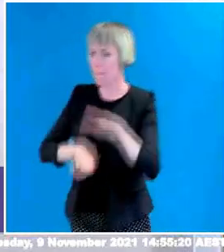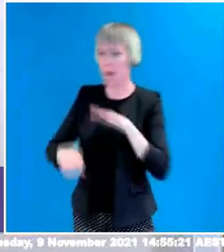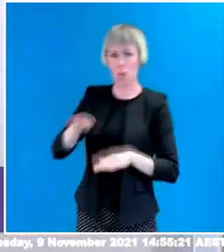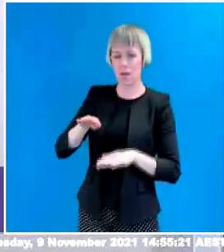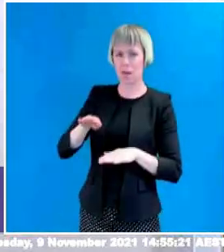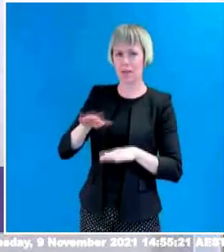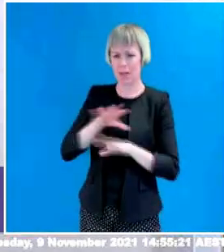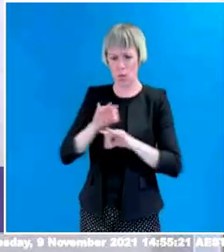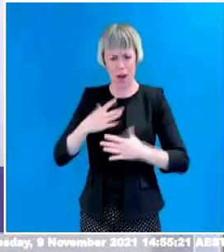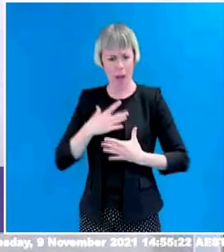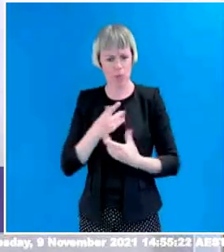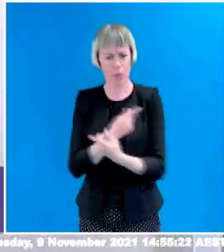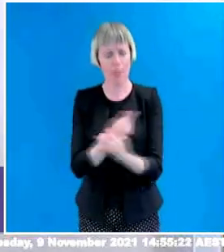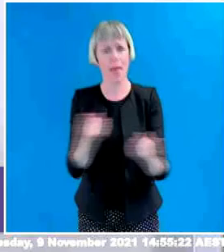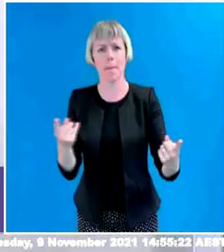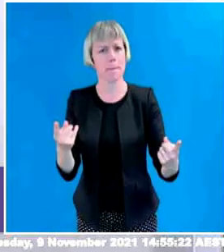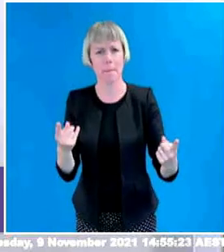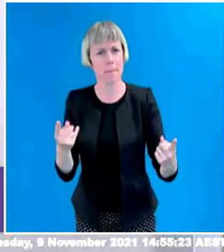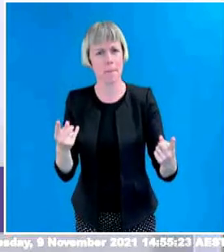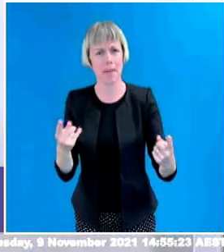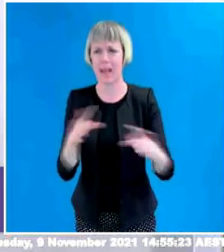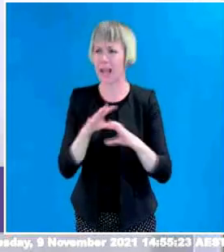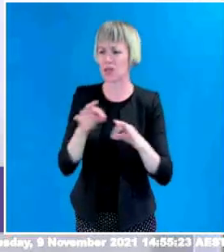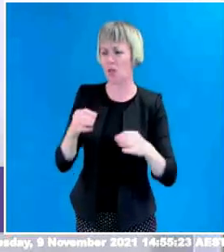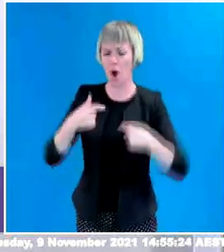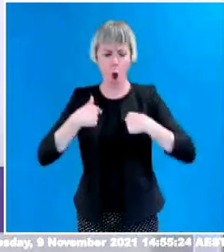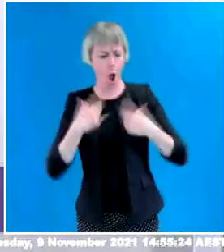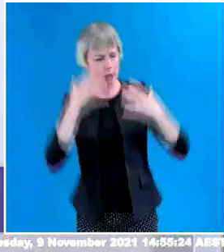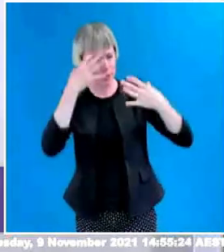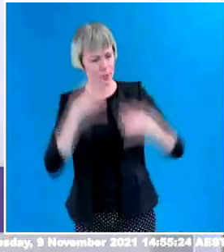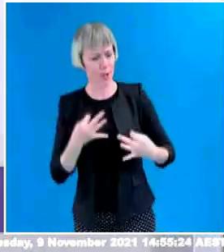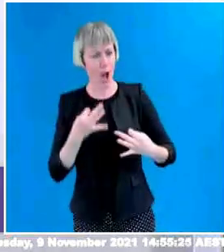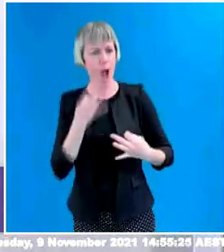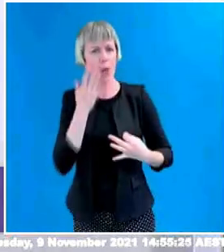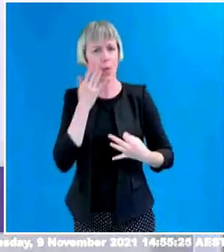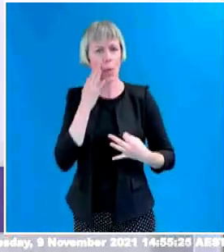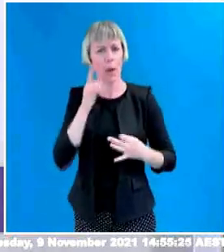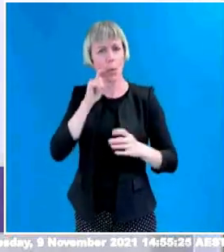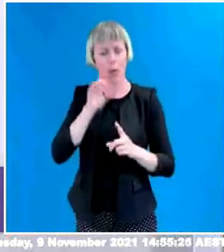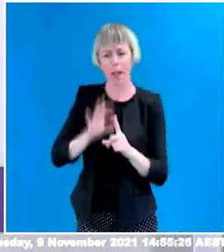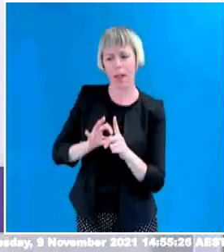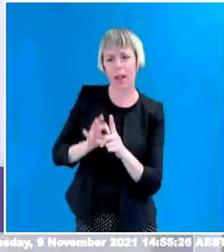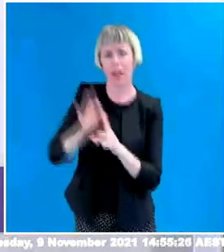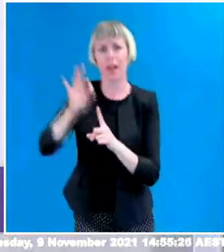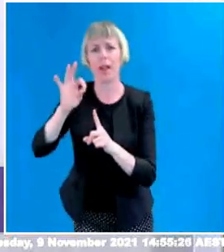It is not a general discretion, is it, for states as to how they meet their